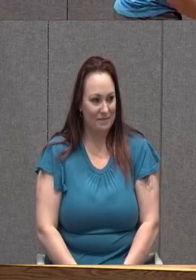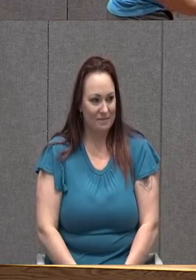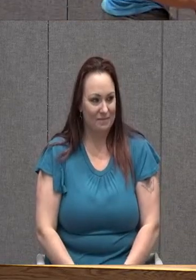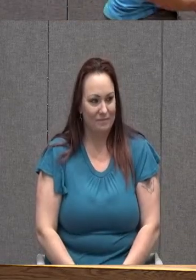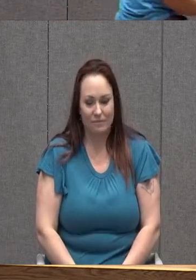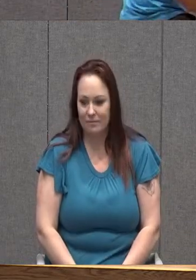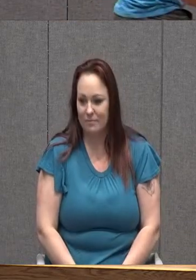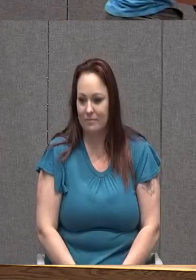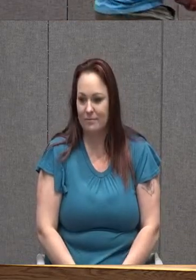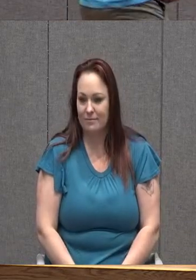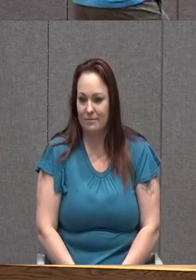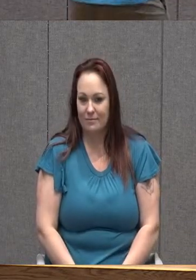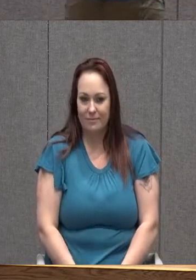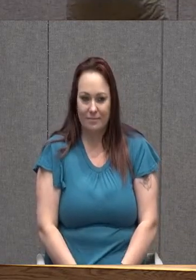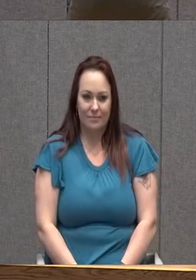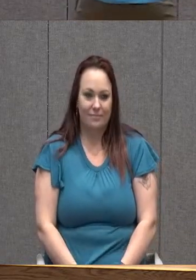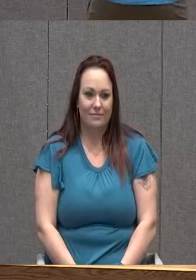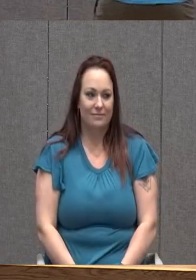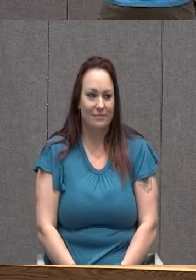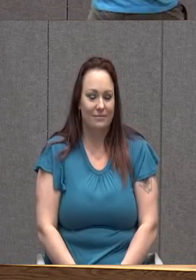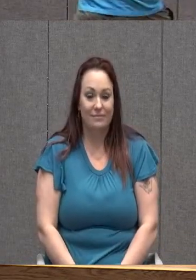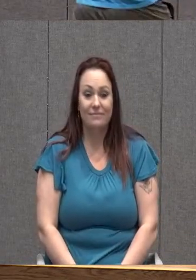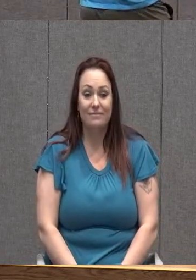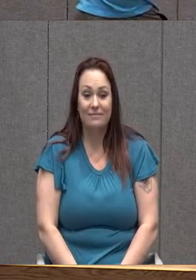(in foreign language)